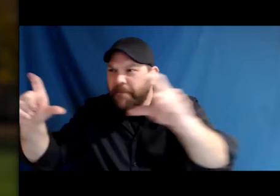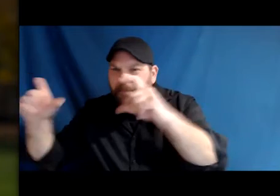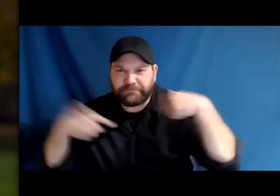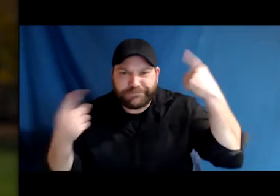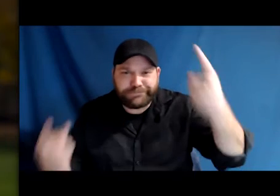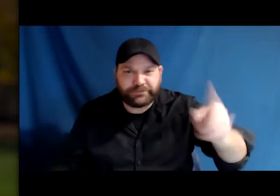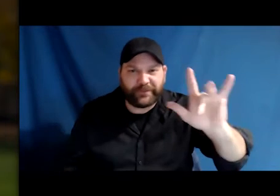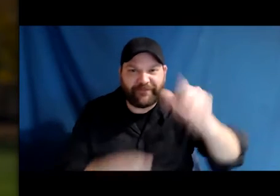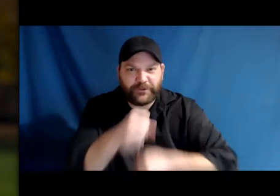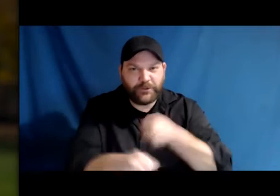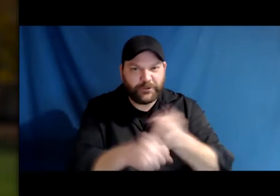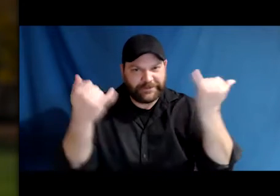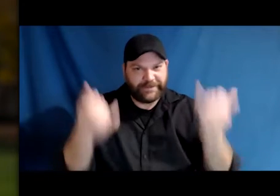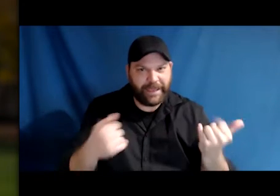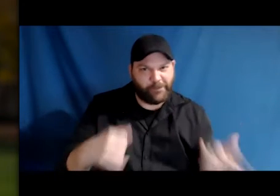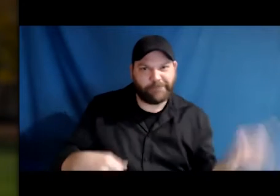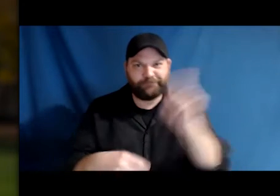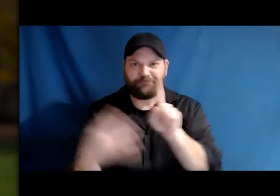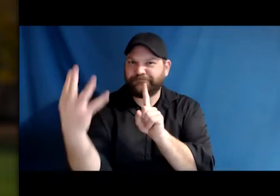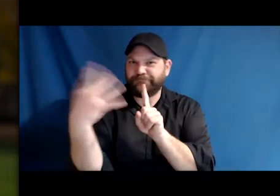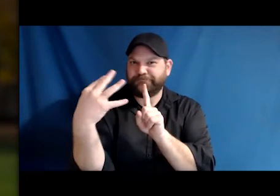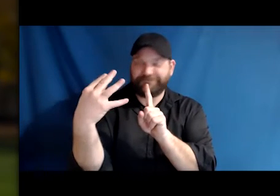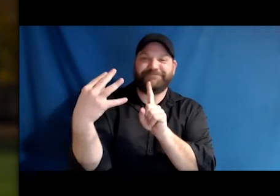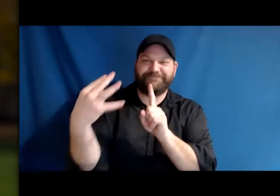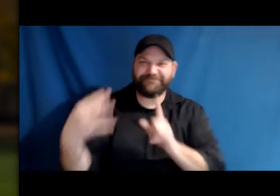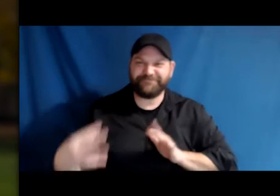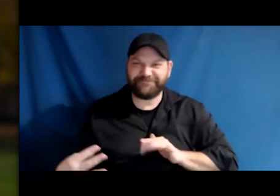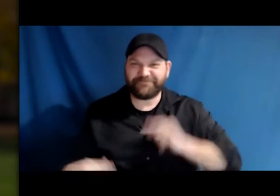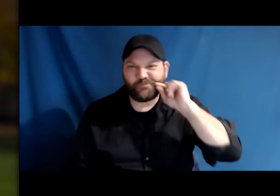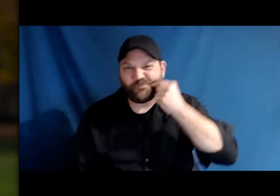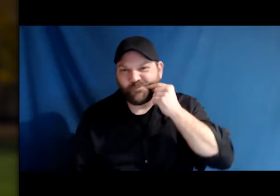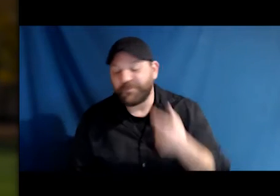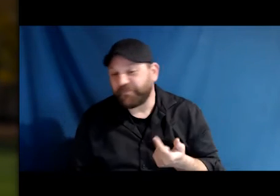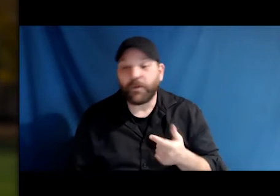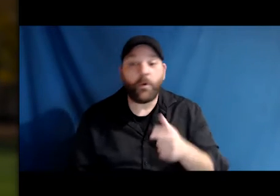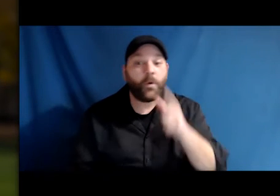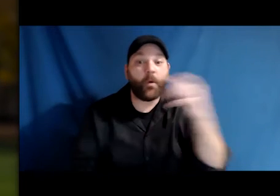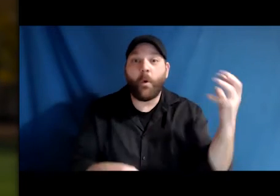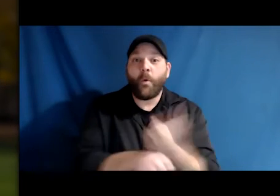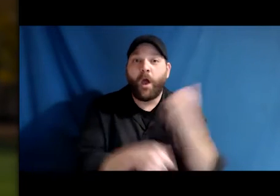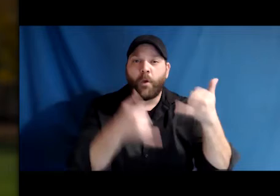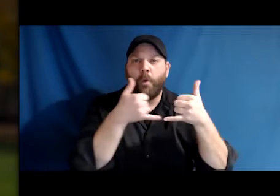I want to say congratulations to all of you who were awardees this year. You guys are amazing, you really are.